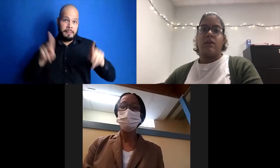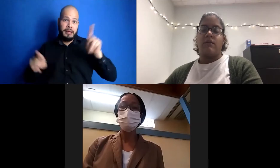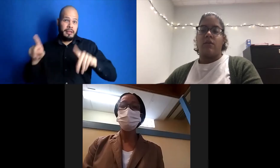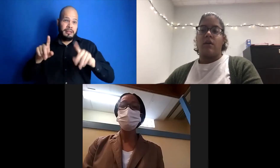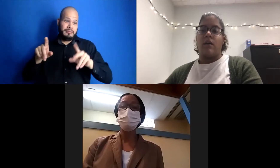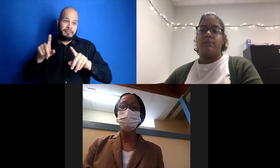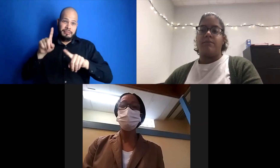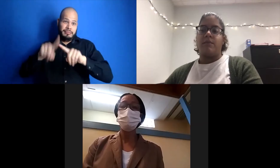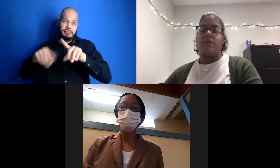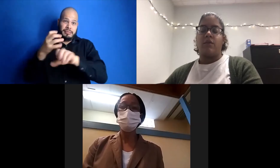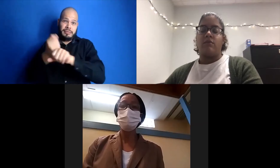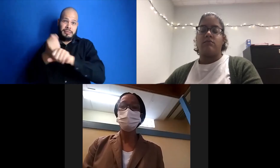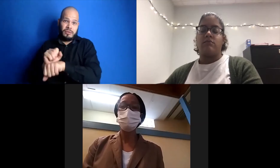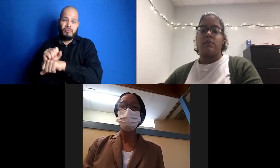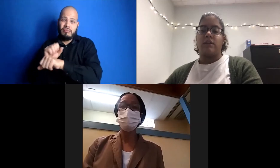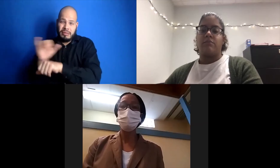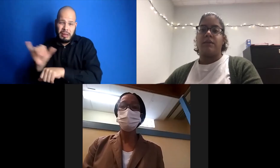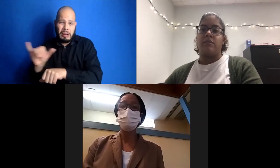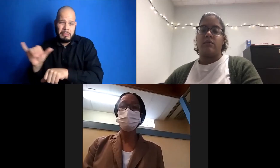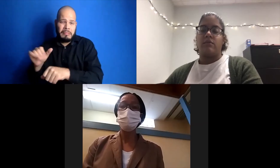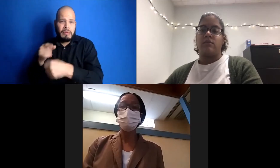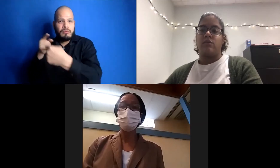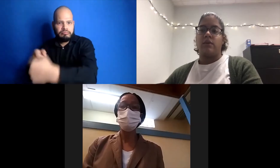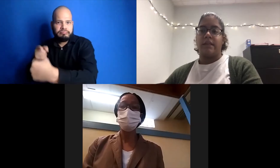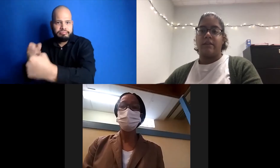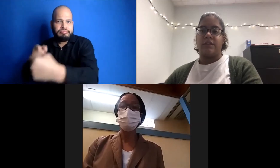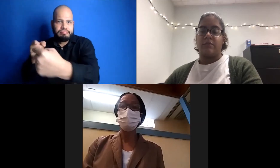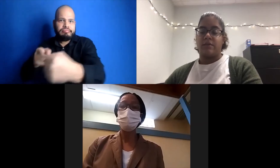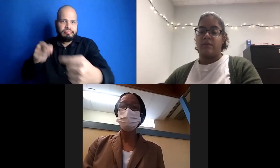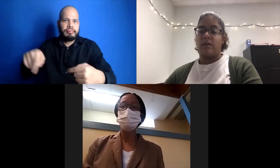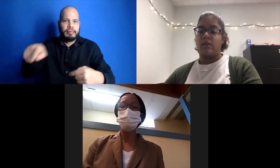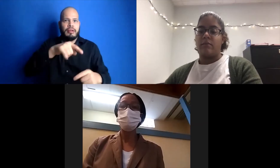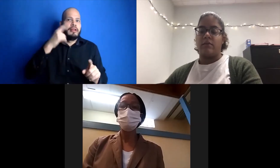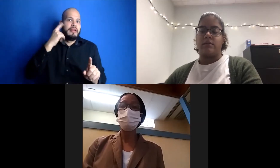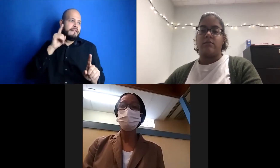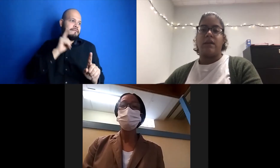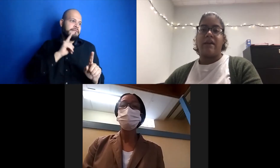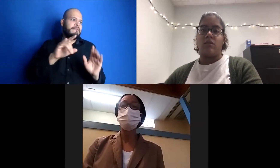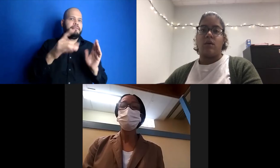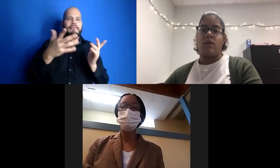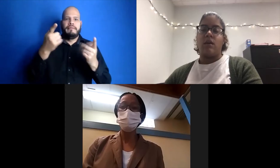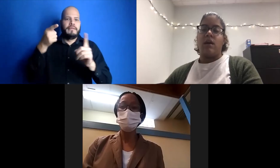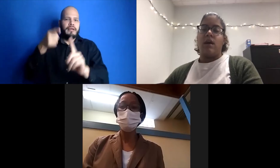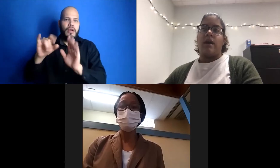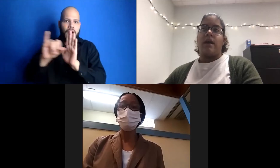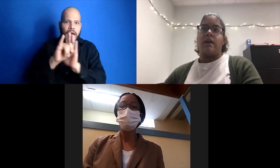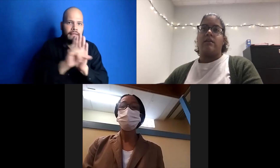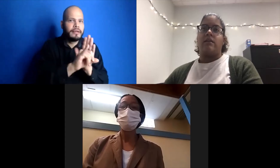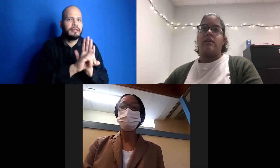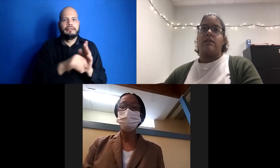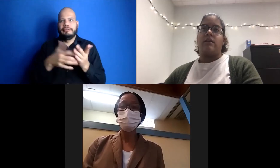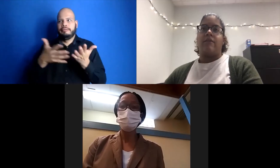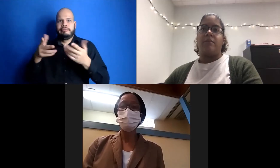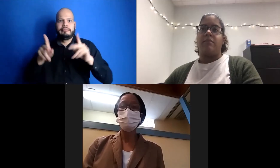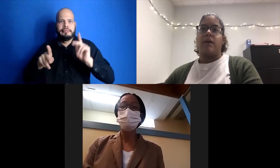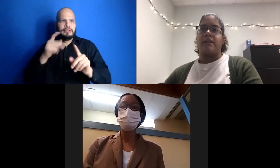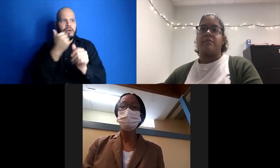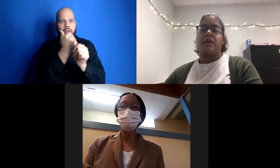for um for like people who identify as a person of color but also everyone and I've had people ask me